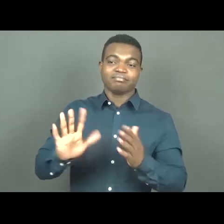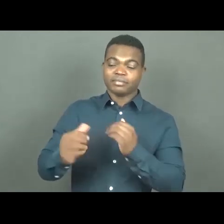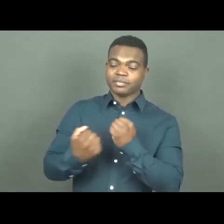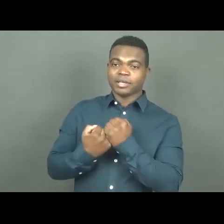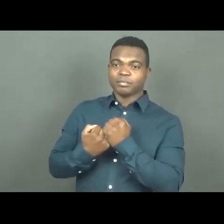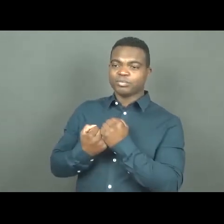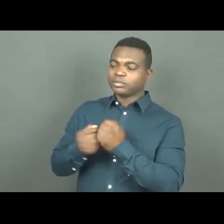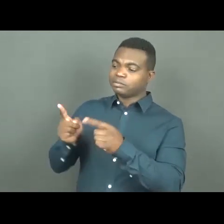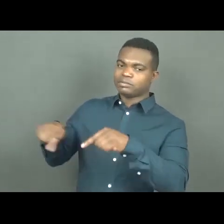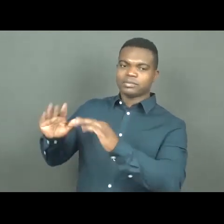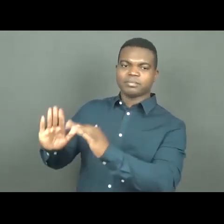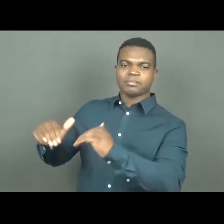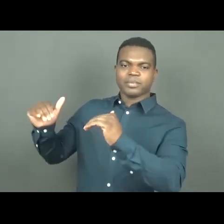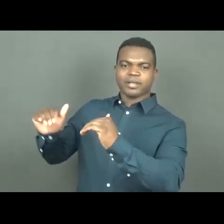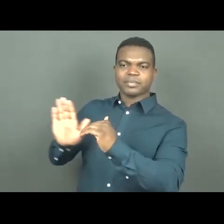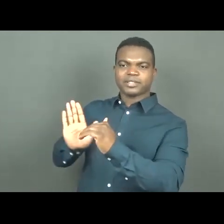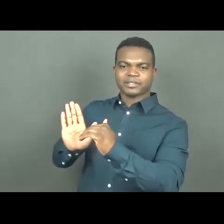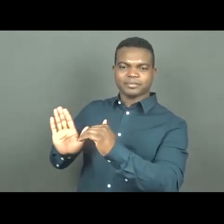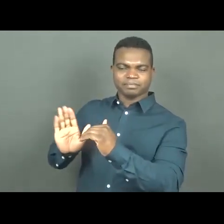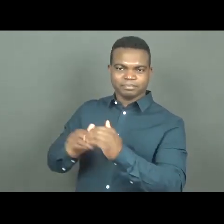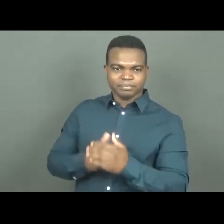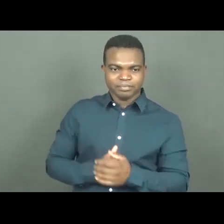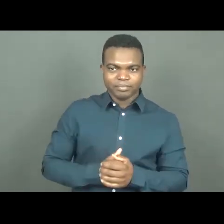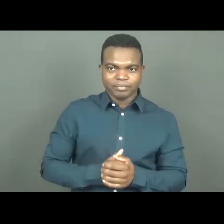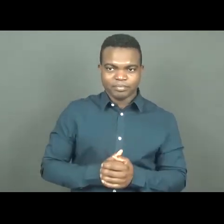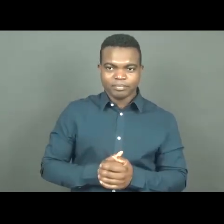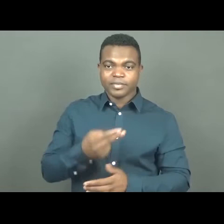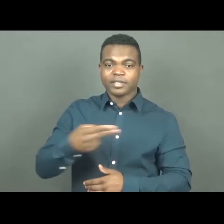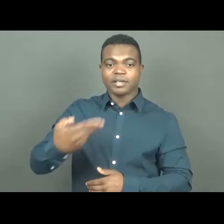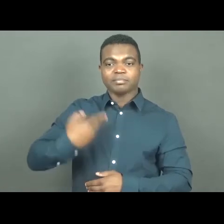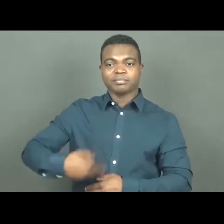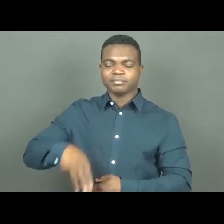be moderating today's webinar. I would like to start first of all